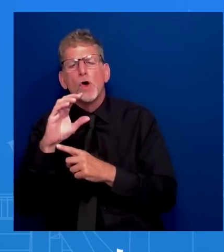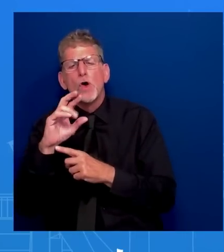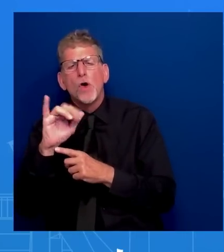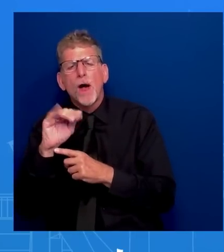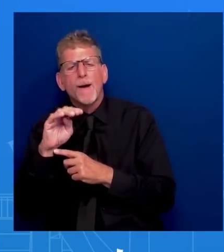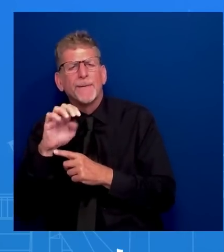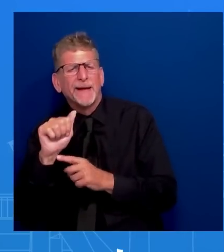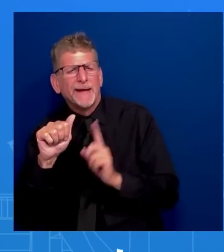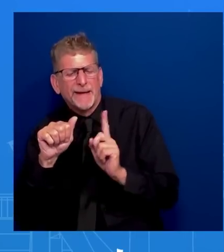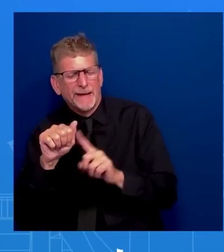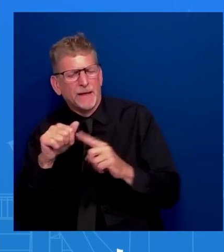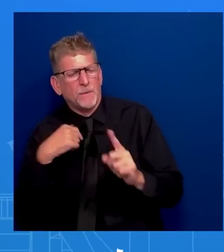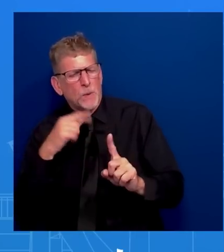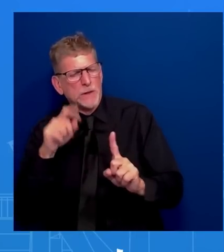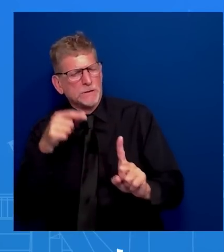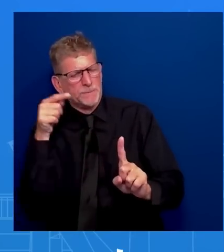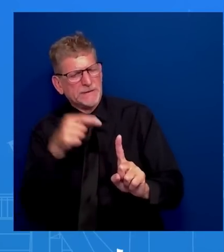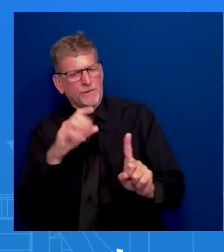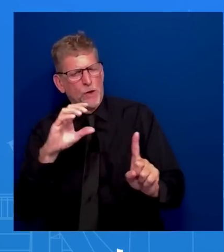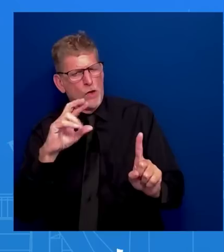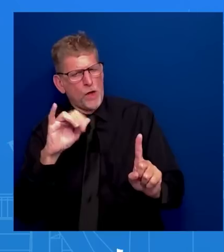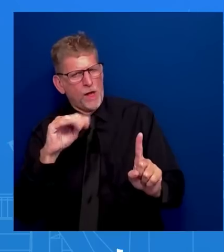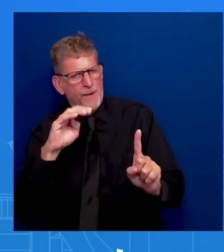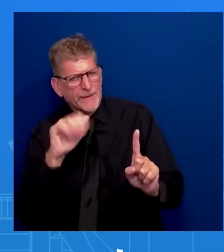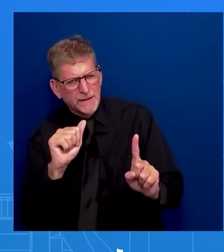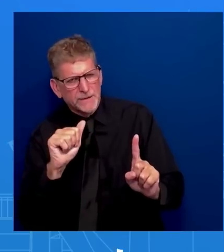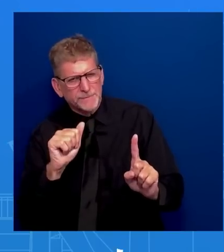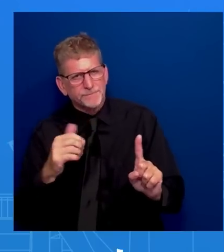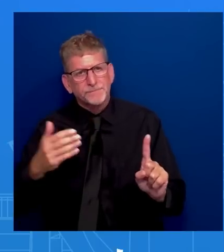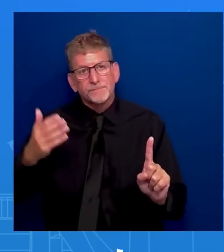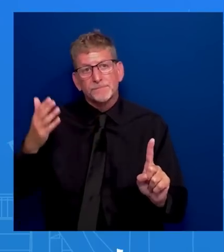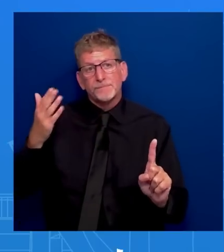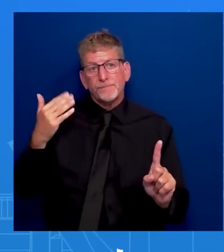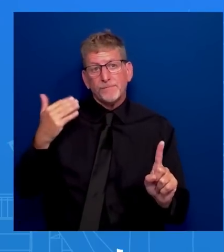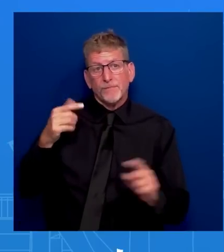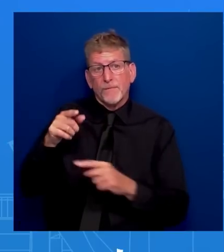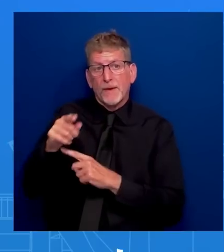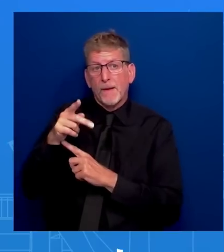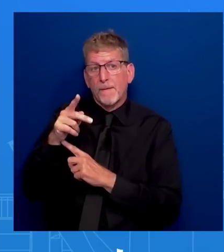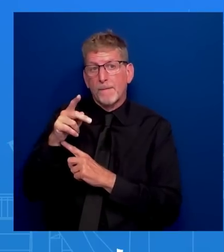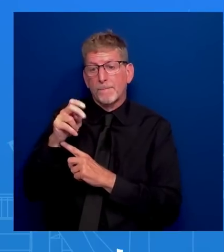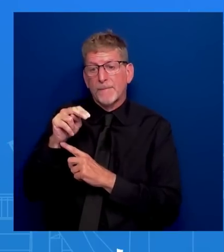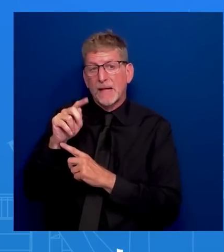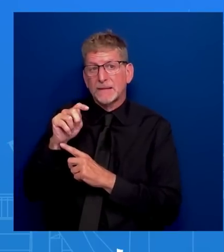seem to try to convince Ukraine not to use U.S.-provided weapon